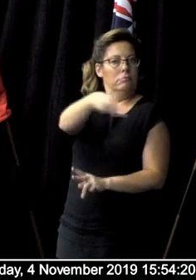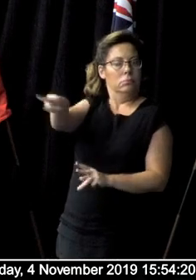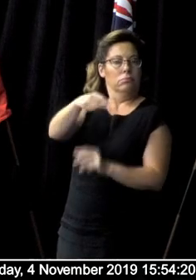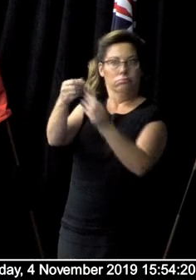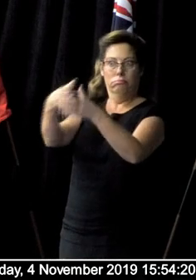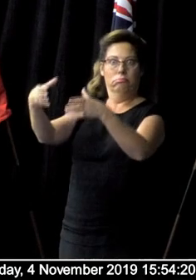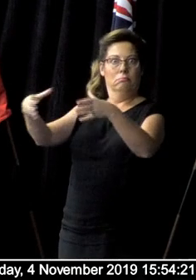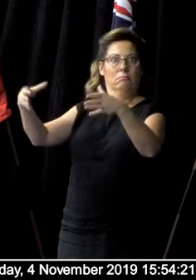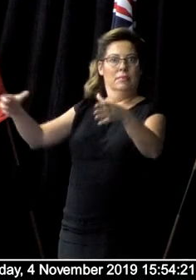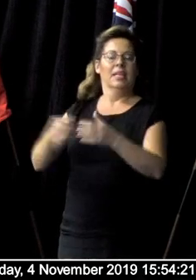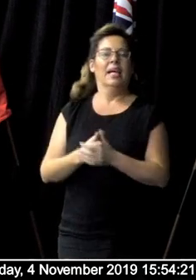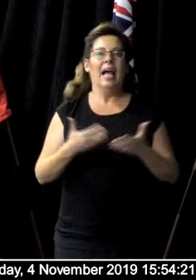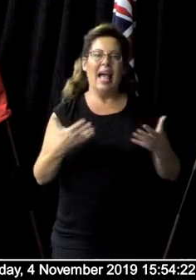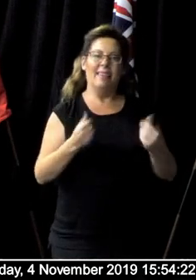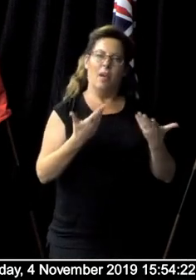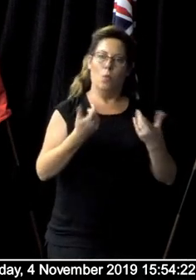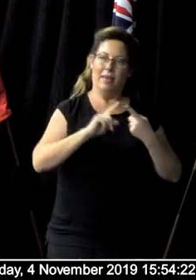is inferior on the evidence.